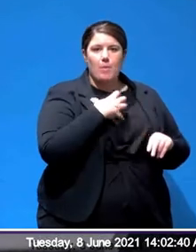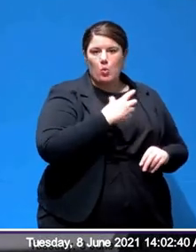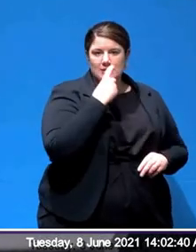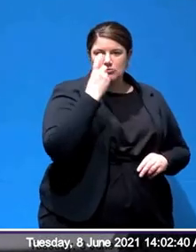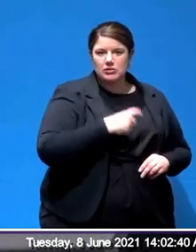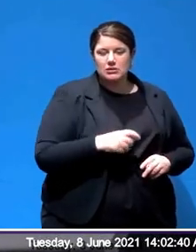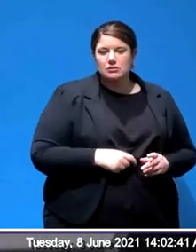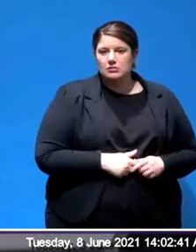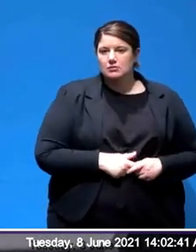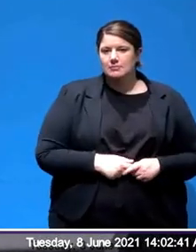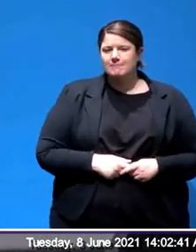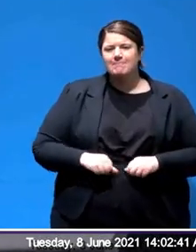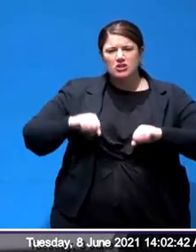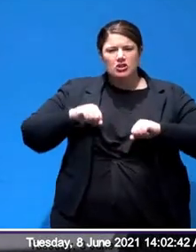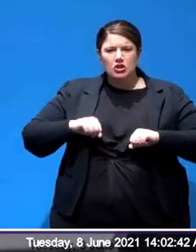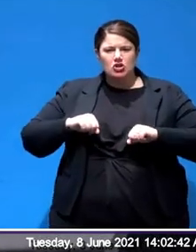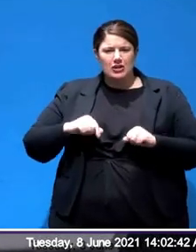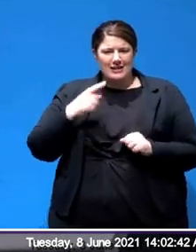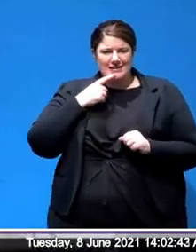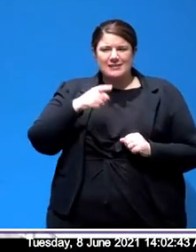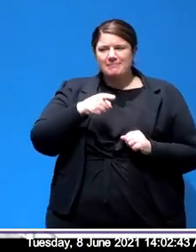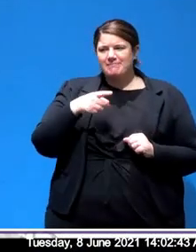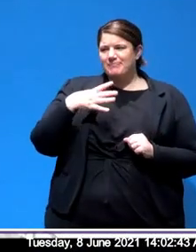But you would need something, as it were, external and objective to